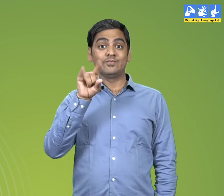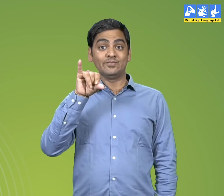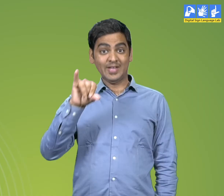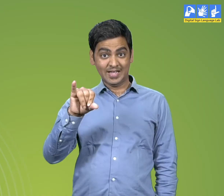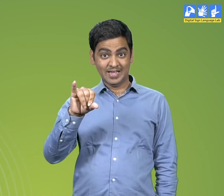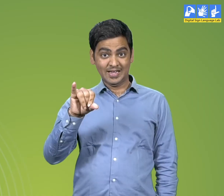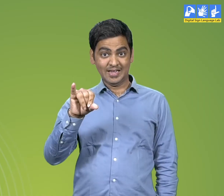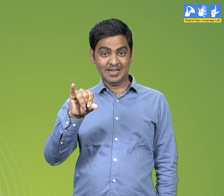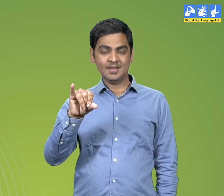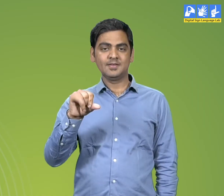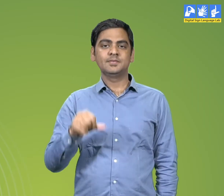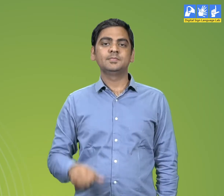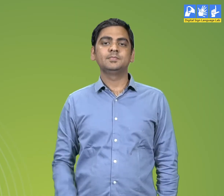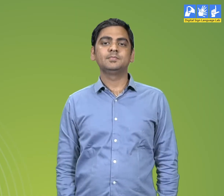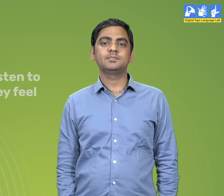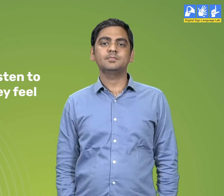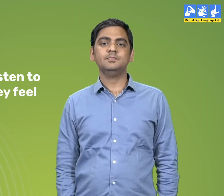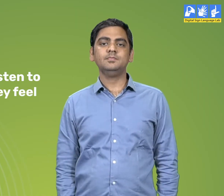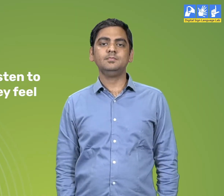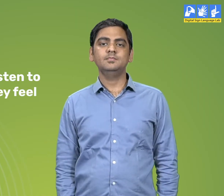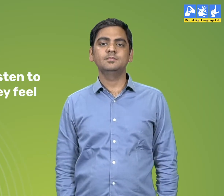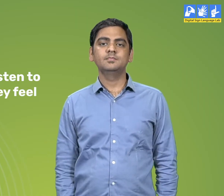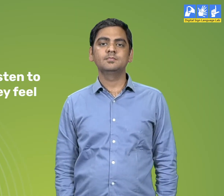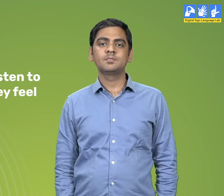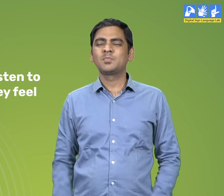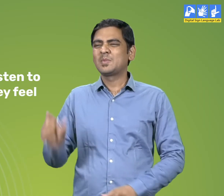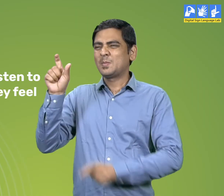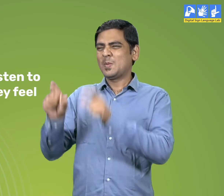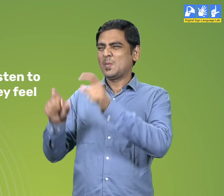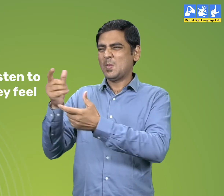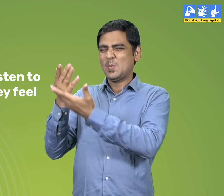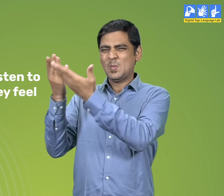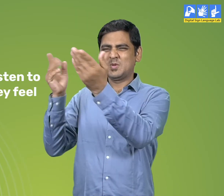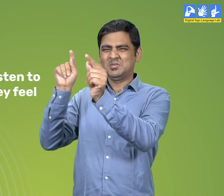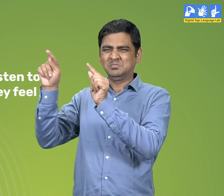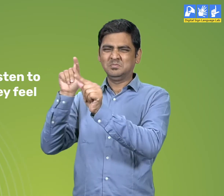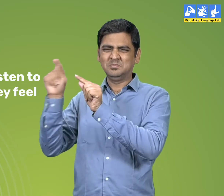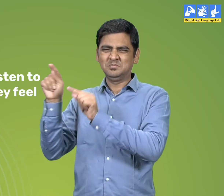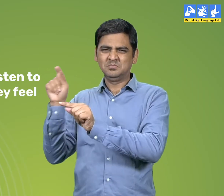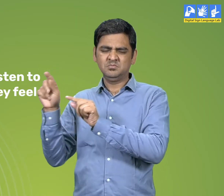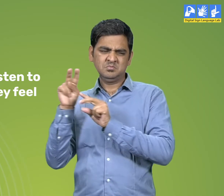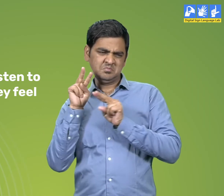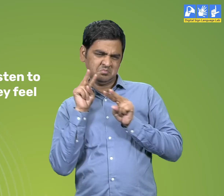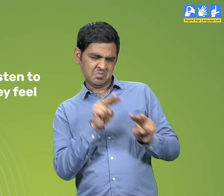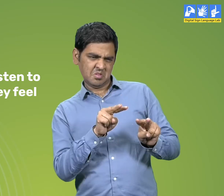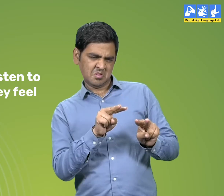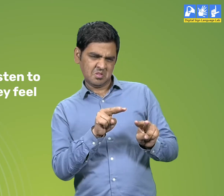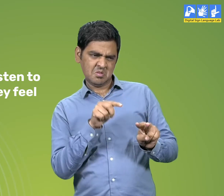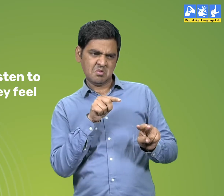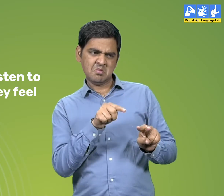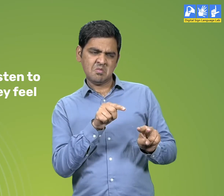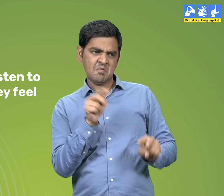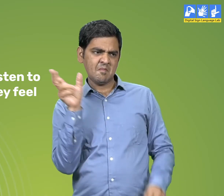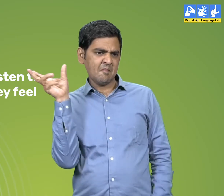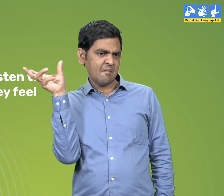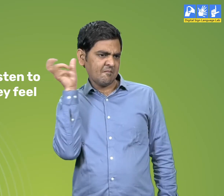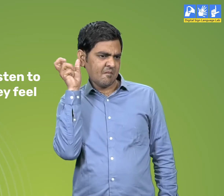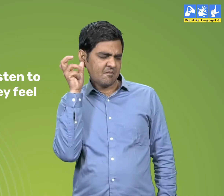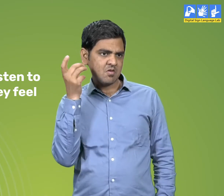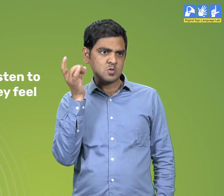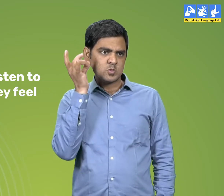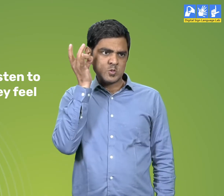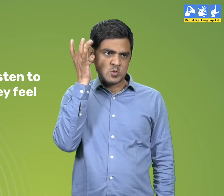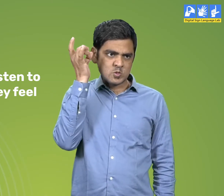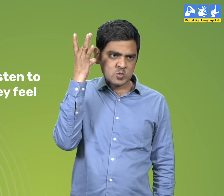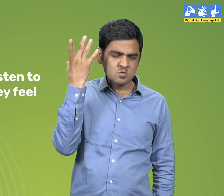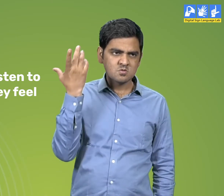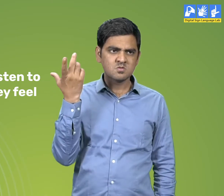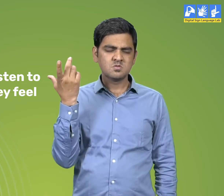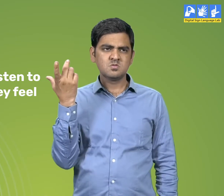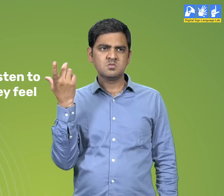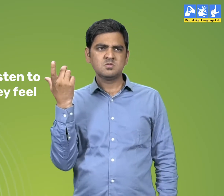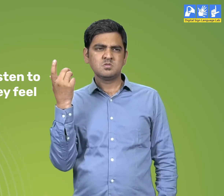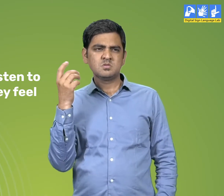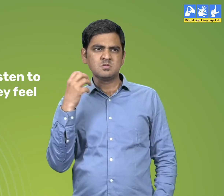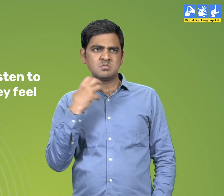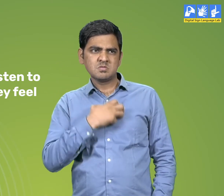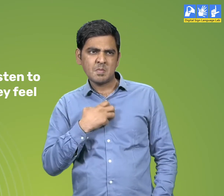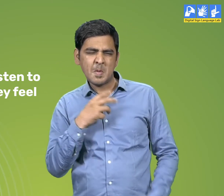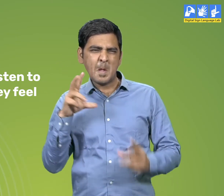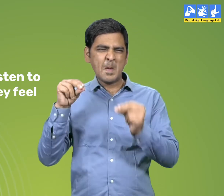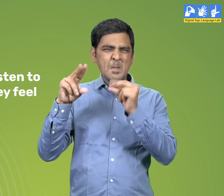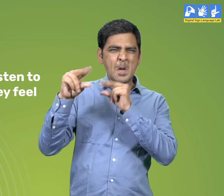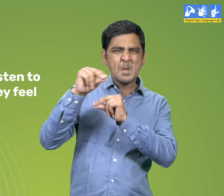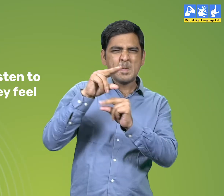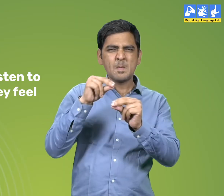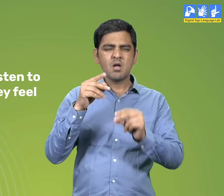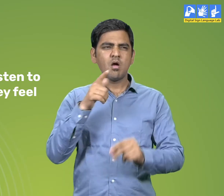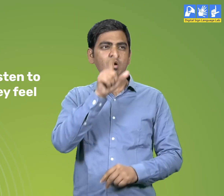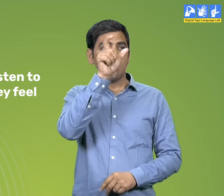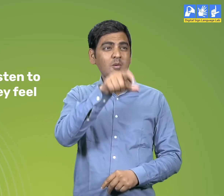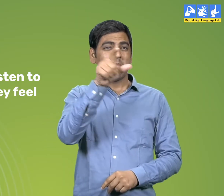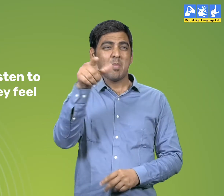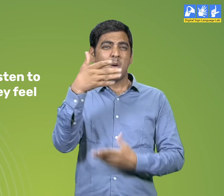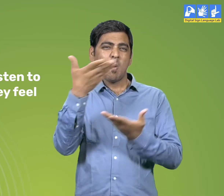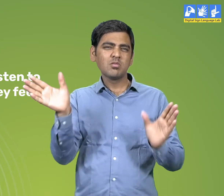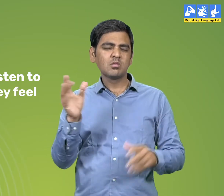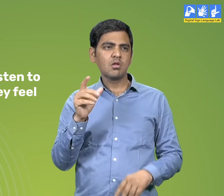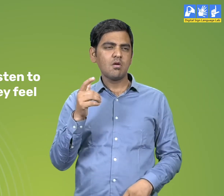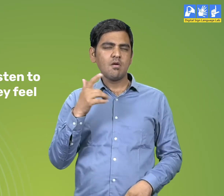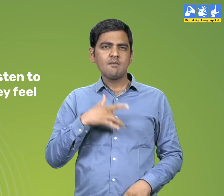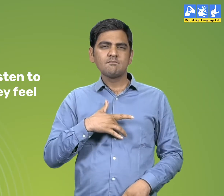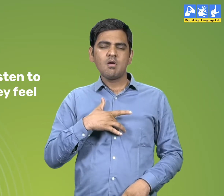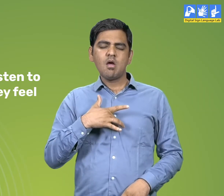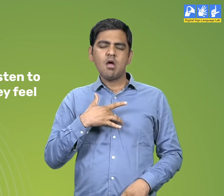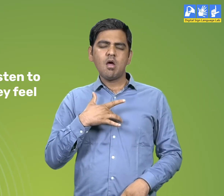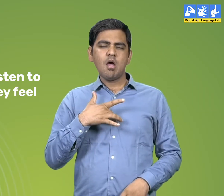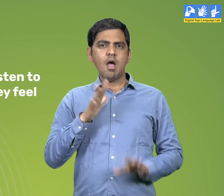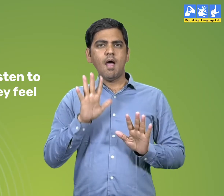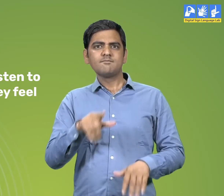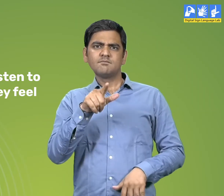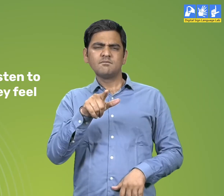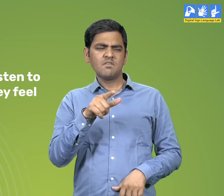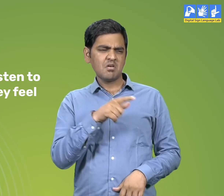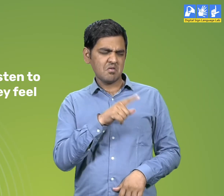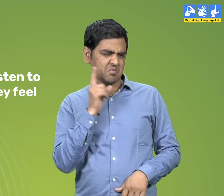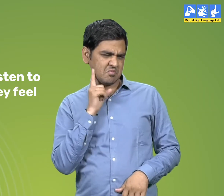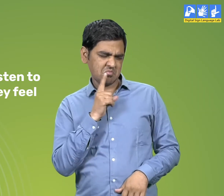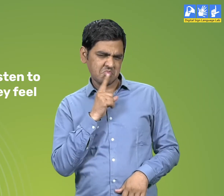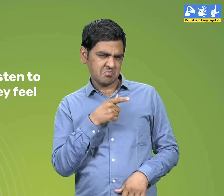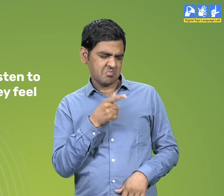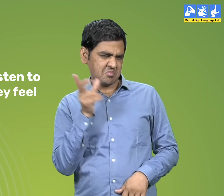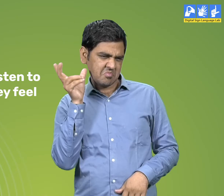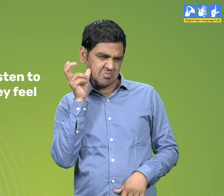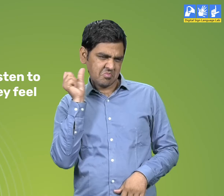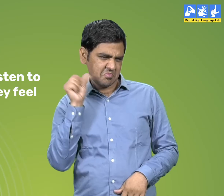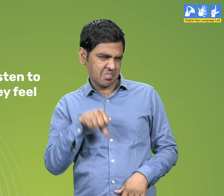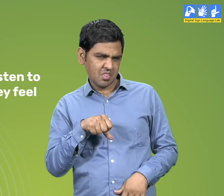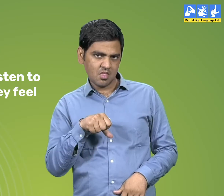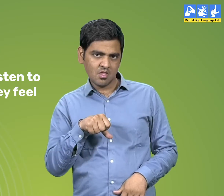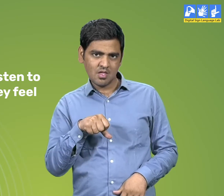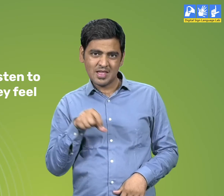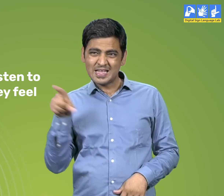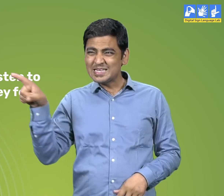16- Deaf people only listen to someone when they feel like it.